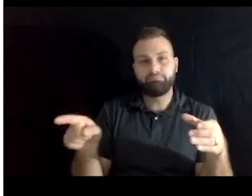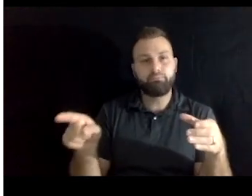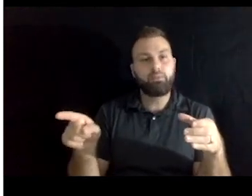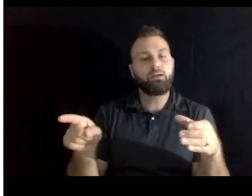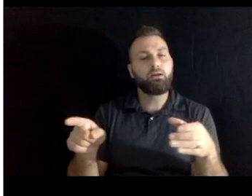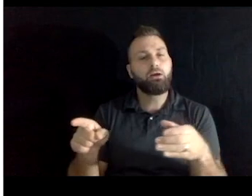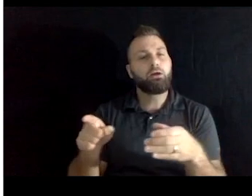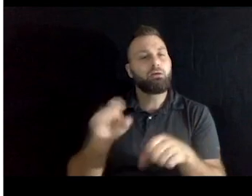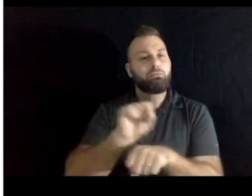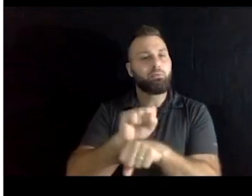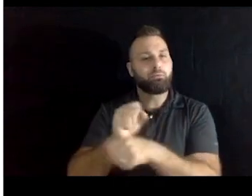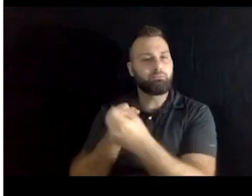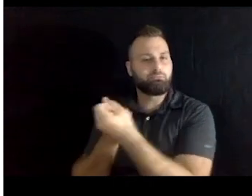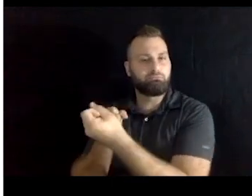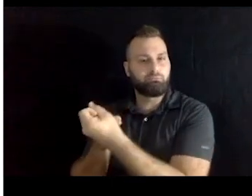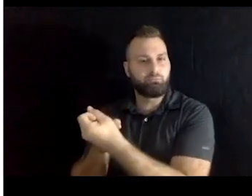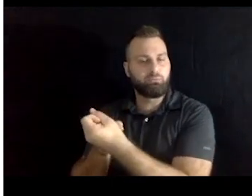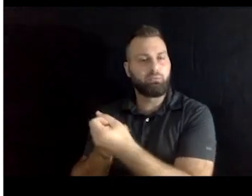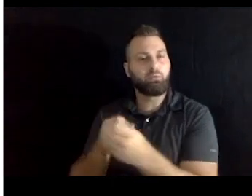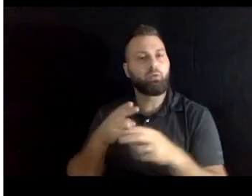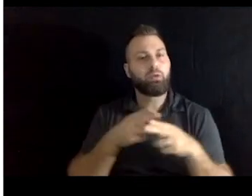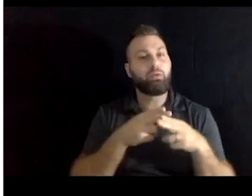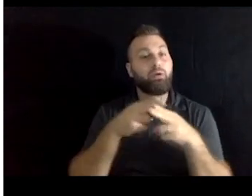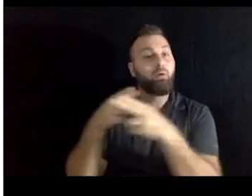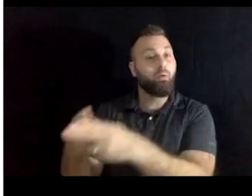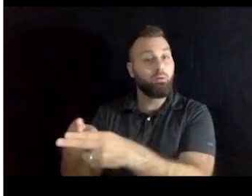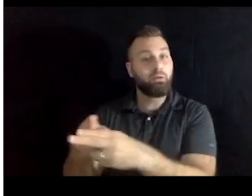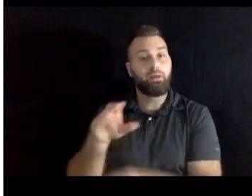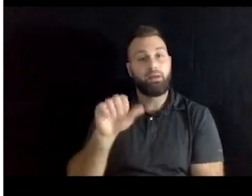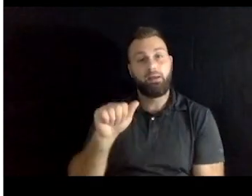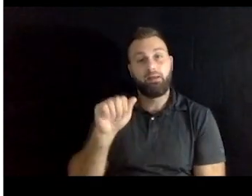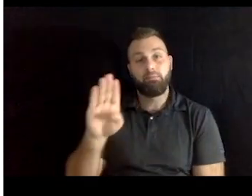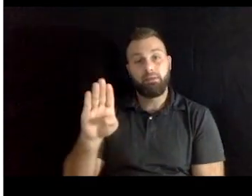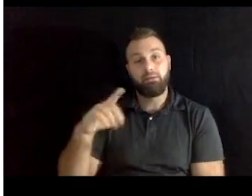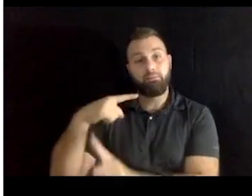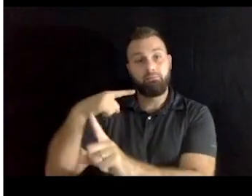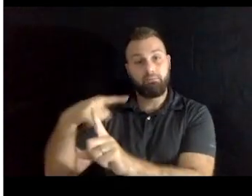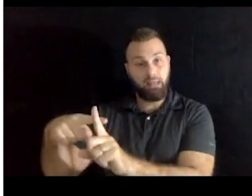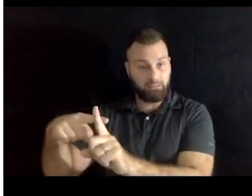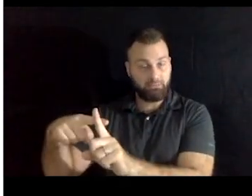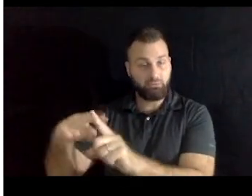and they called this group the AB Plus Group. The employment supports themselves